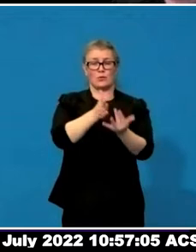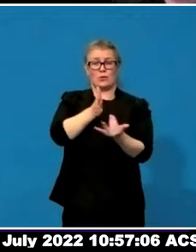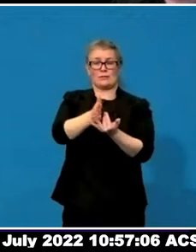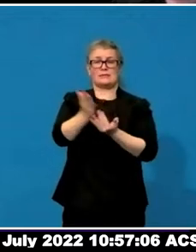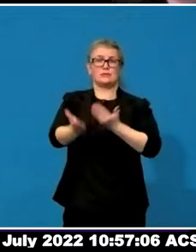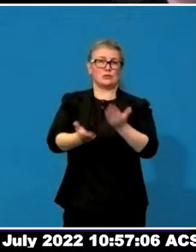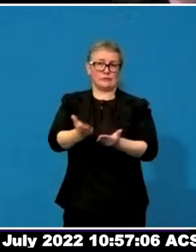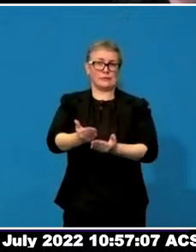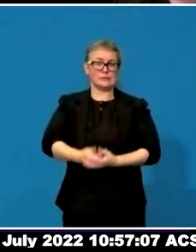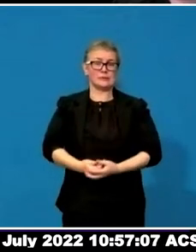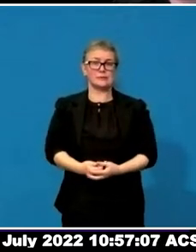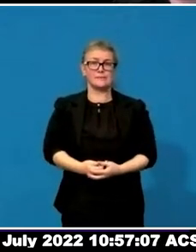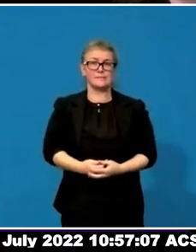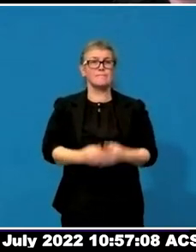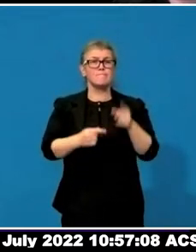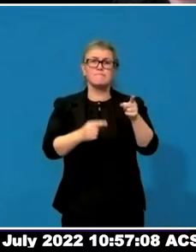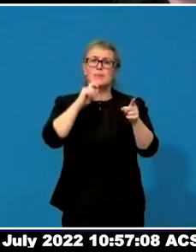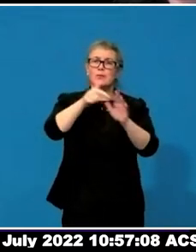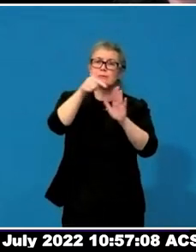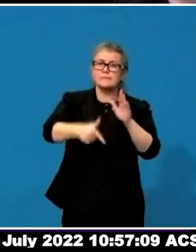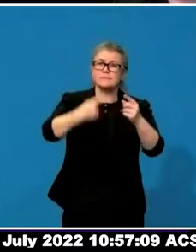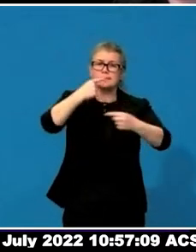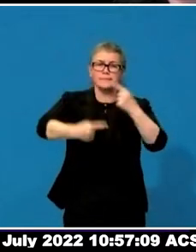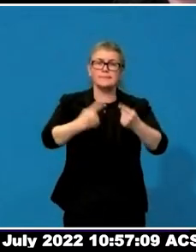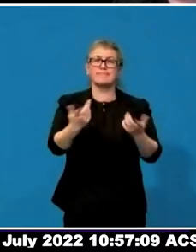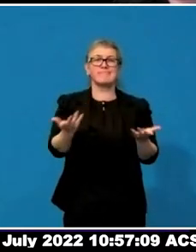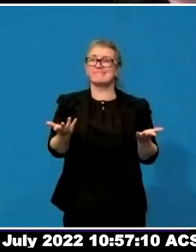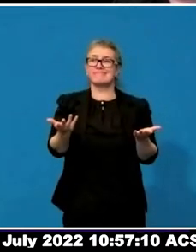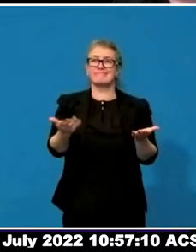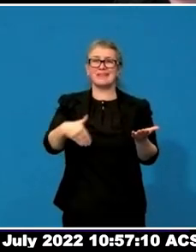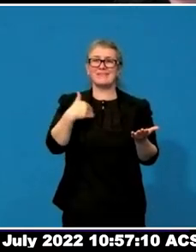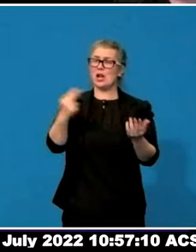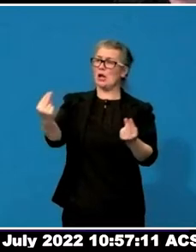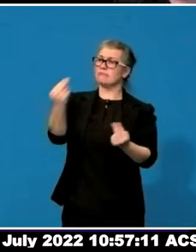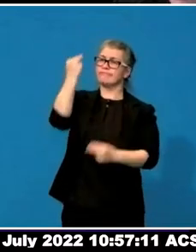She will explain in detail how she feels unheard and that people who are supposed to